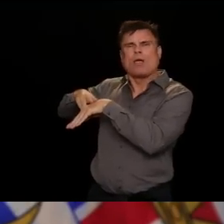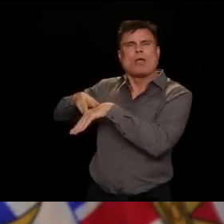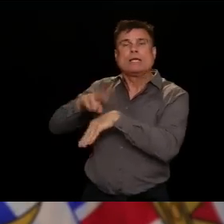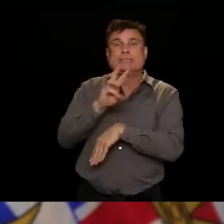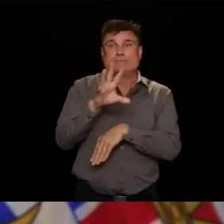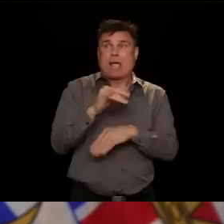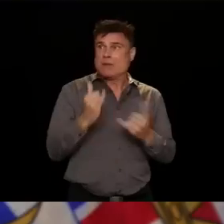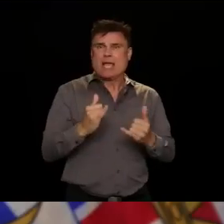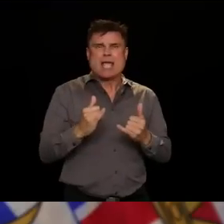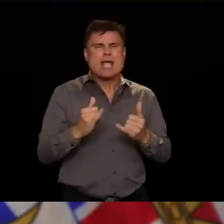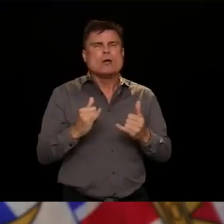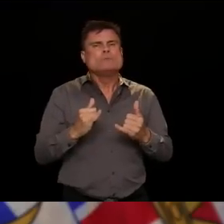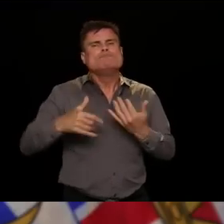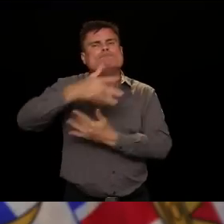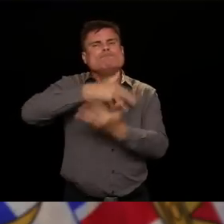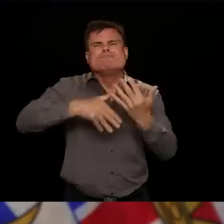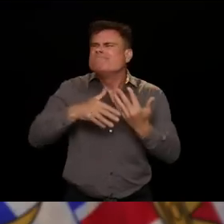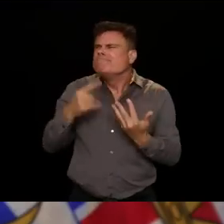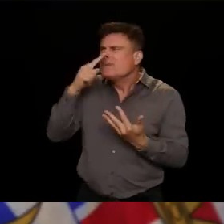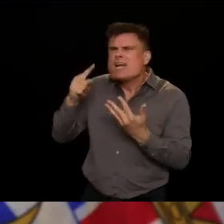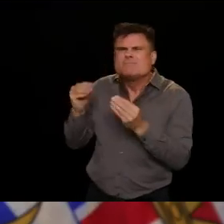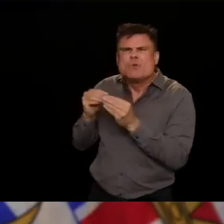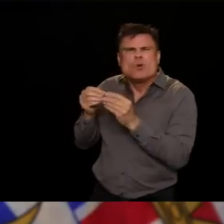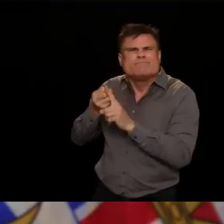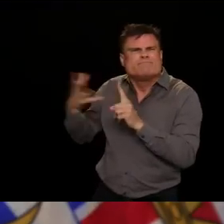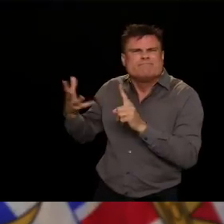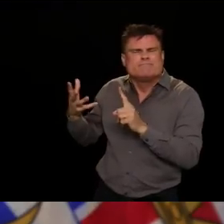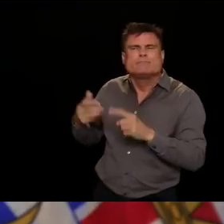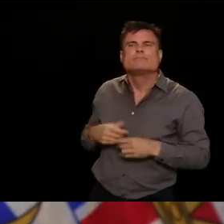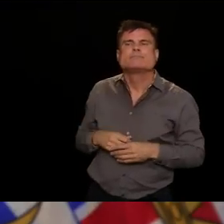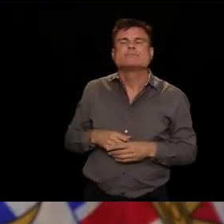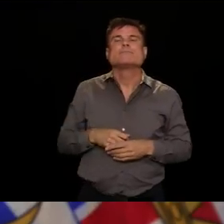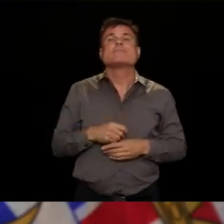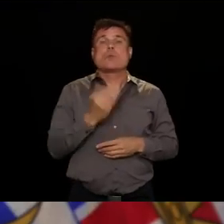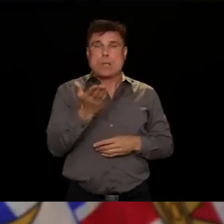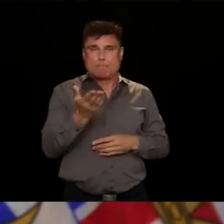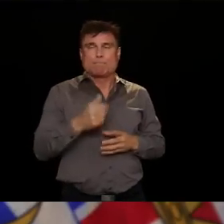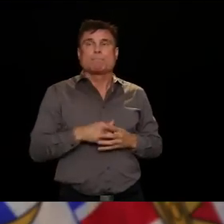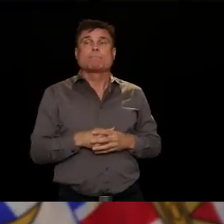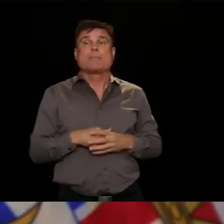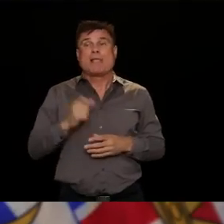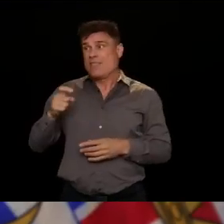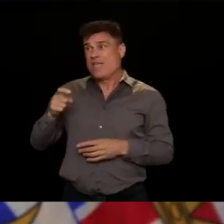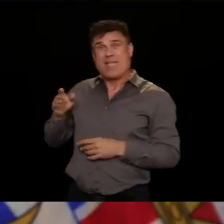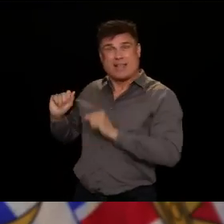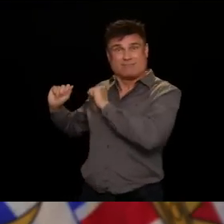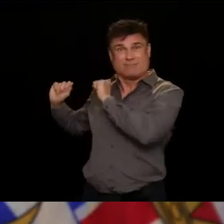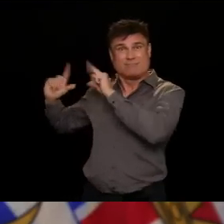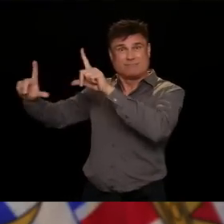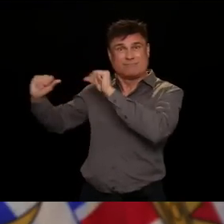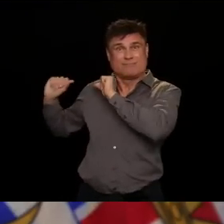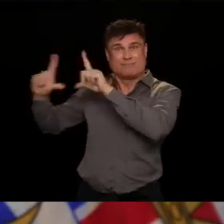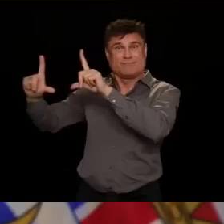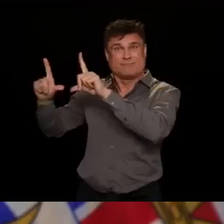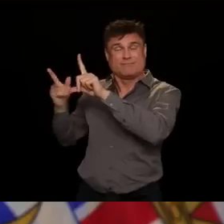account for some of our human measures would be putting into place which I assume is the reason you are not as alarmed?